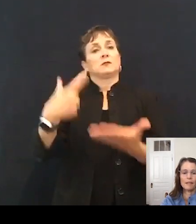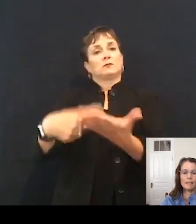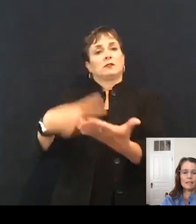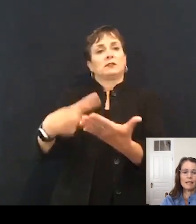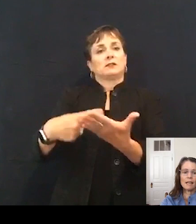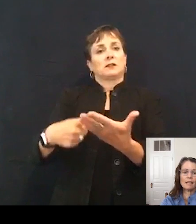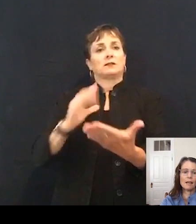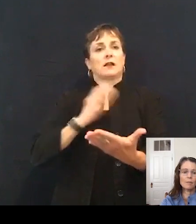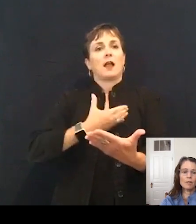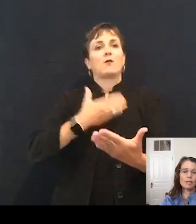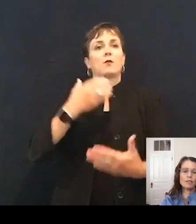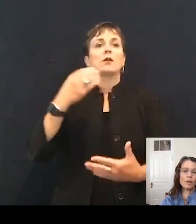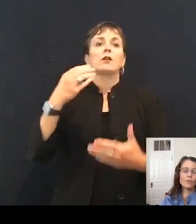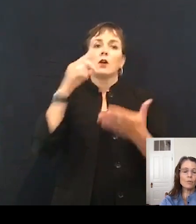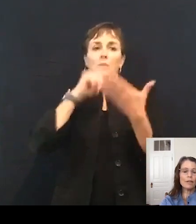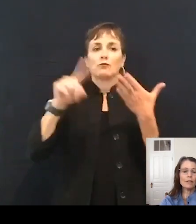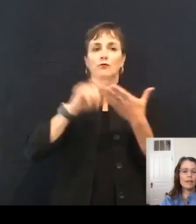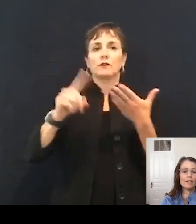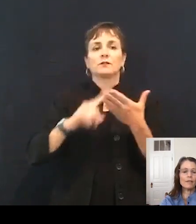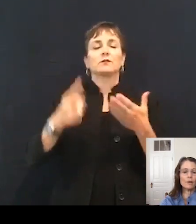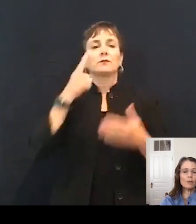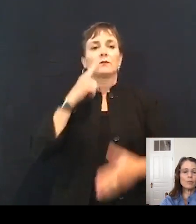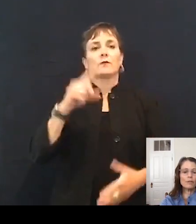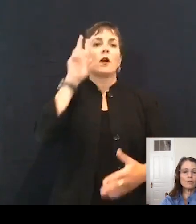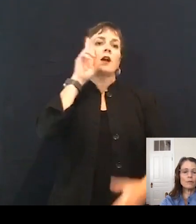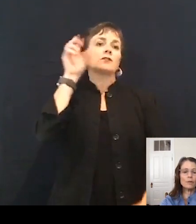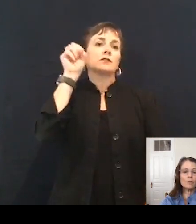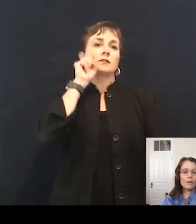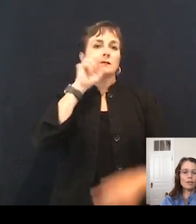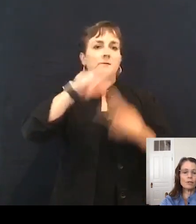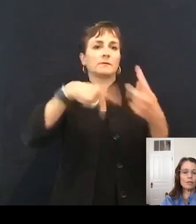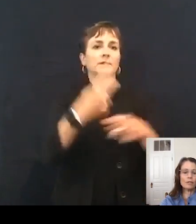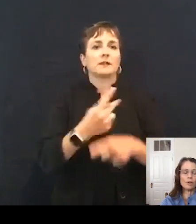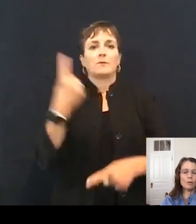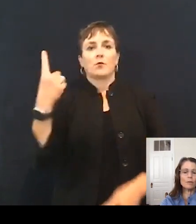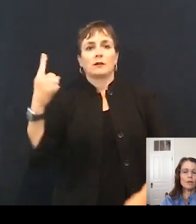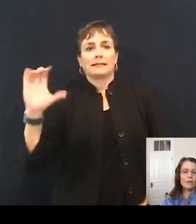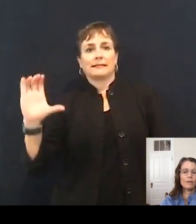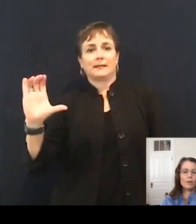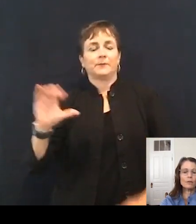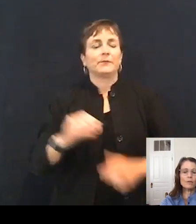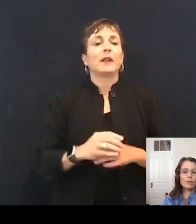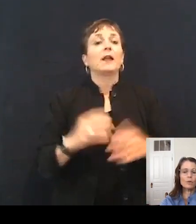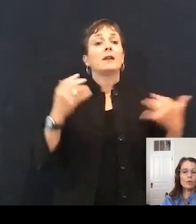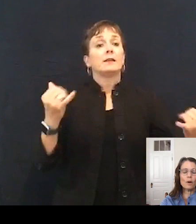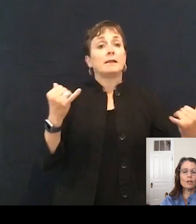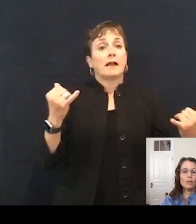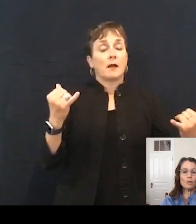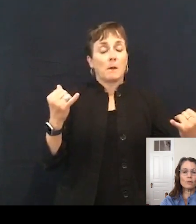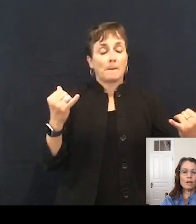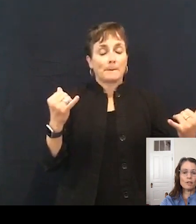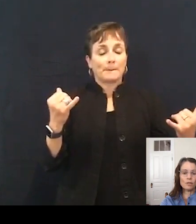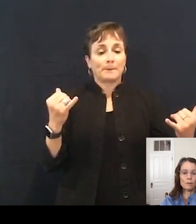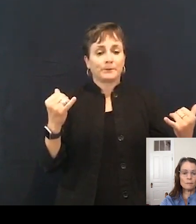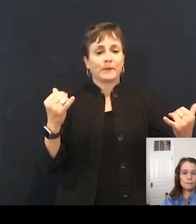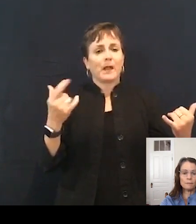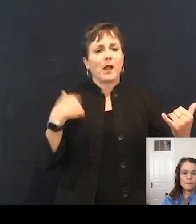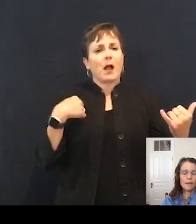Today, I'm going to start with a very brief review of Usher syndrome, for those of you who are new to Usher.